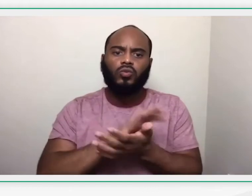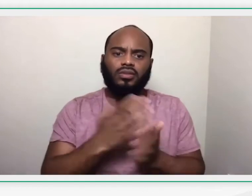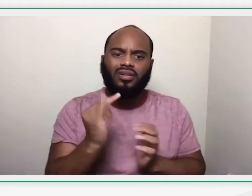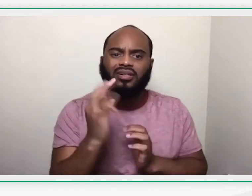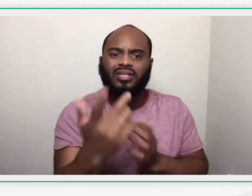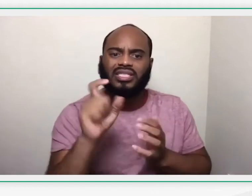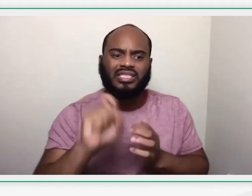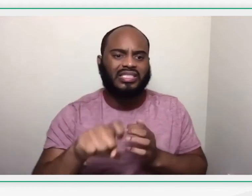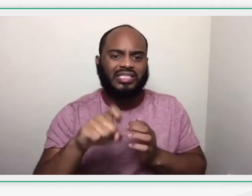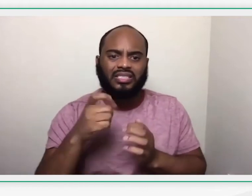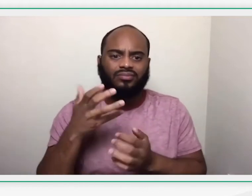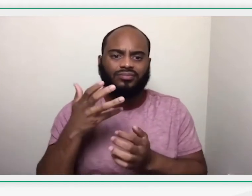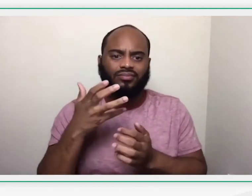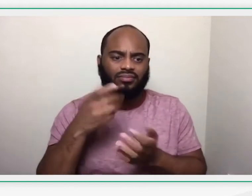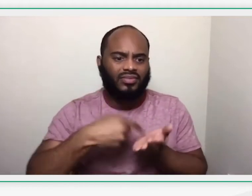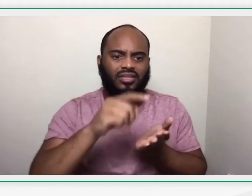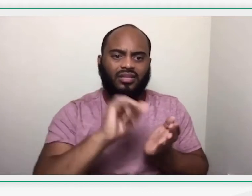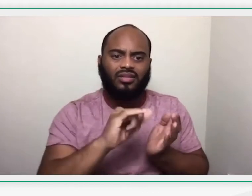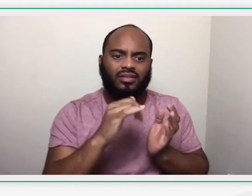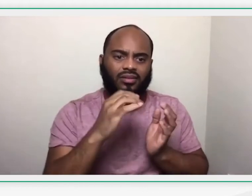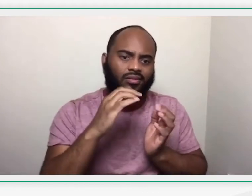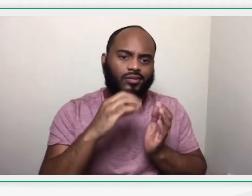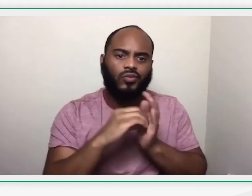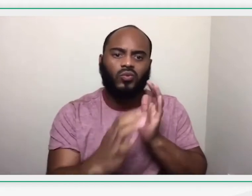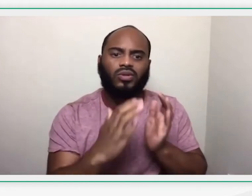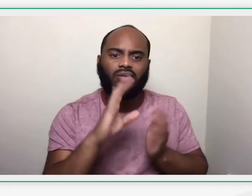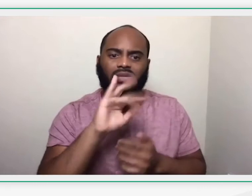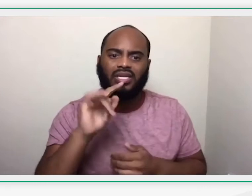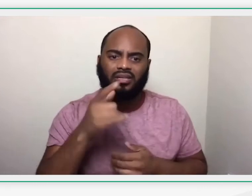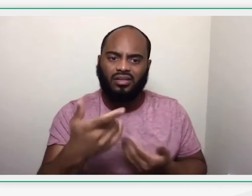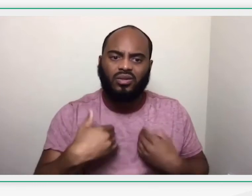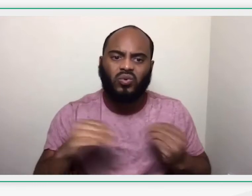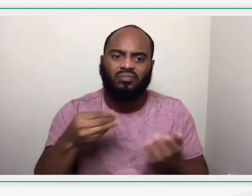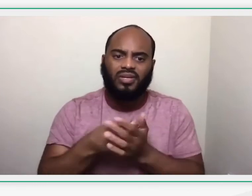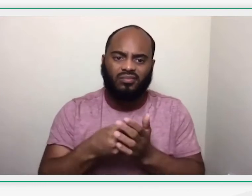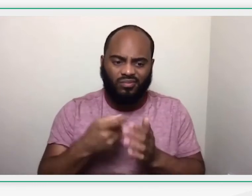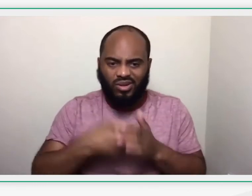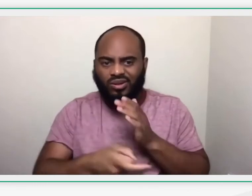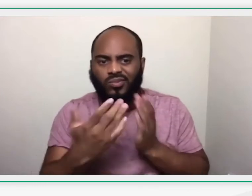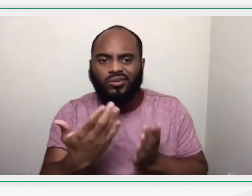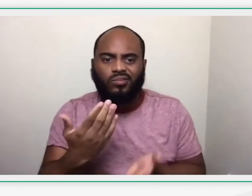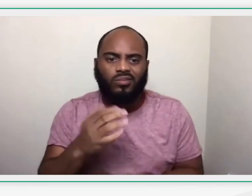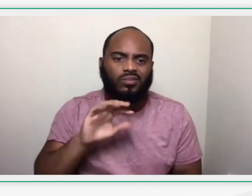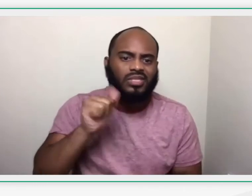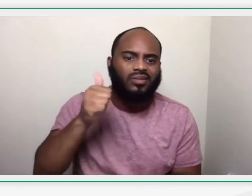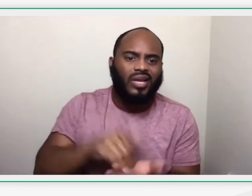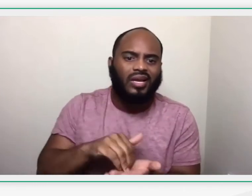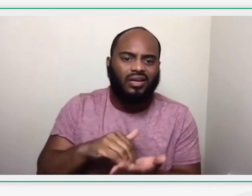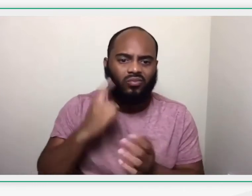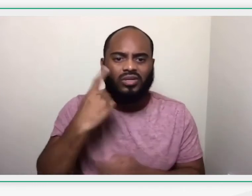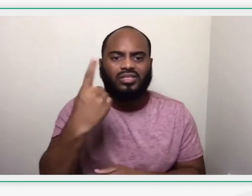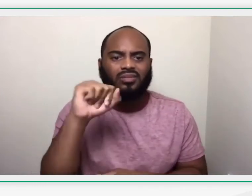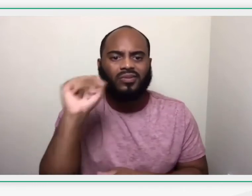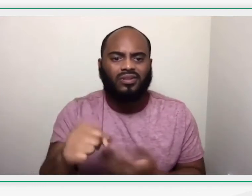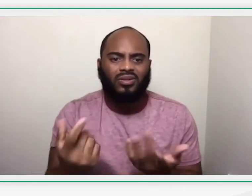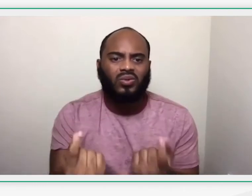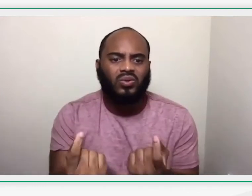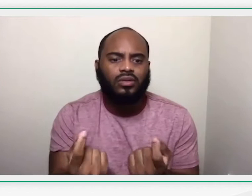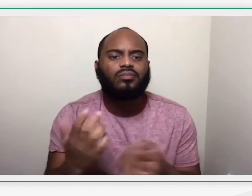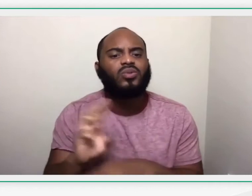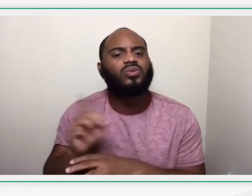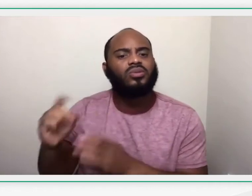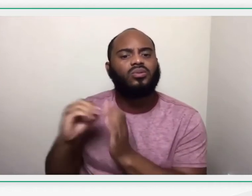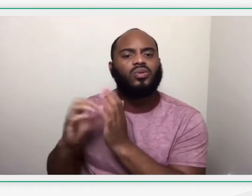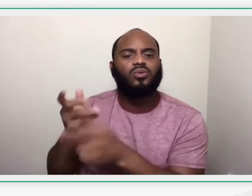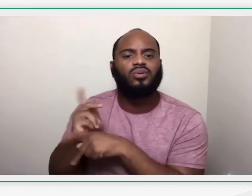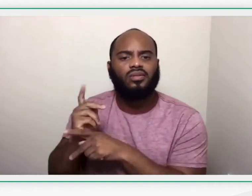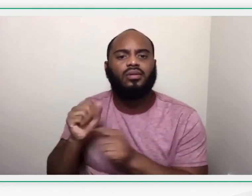Student loans come into play when there's a particular education that you've received, and you need to pay off that bill. Maybe you have a semester that was $10,000.